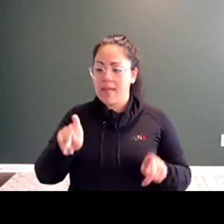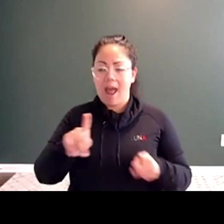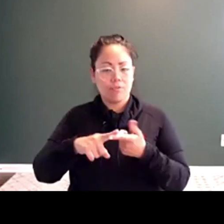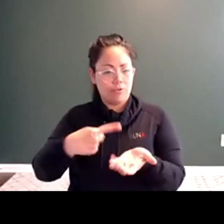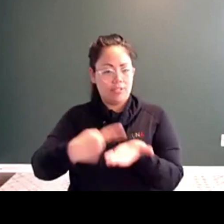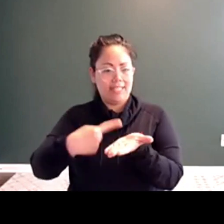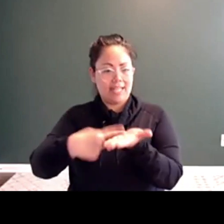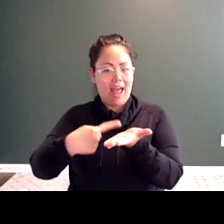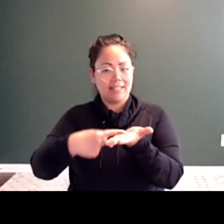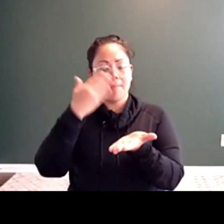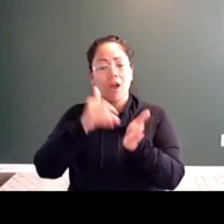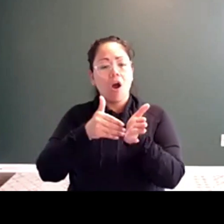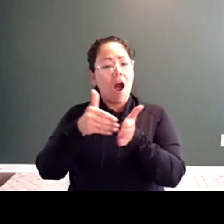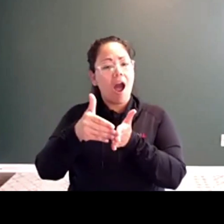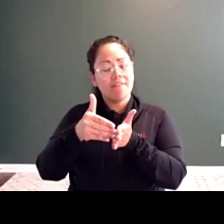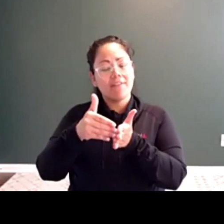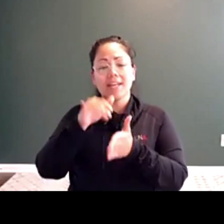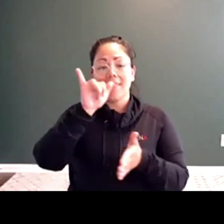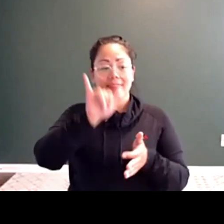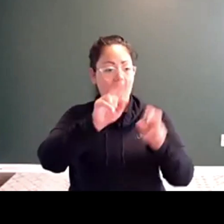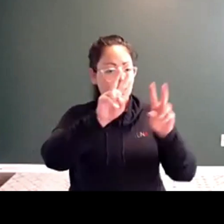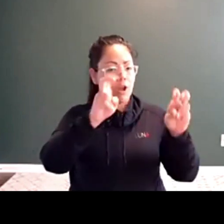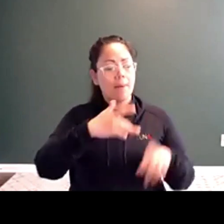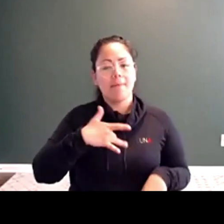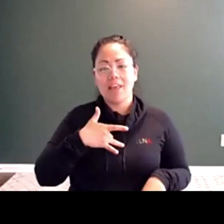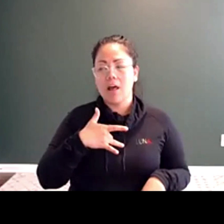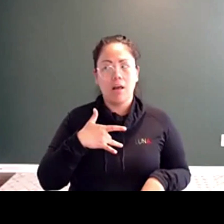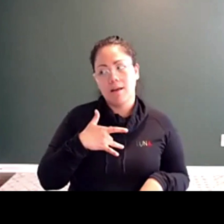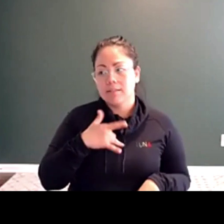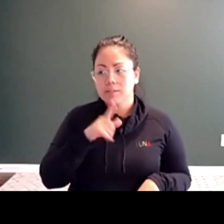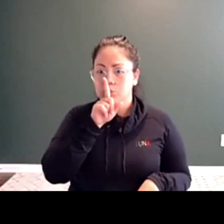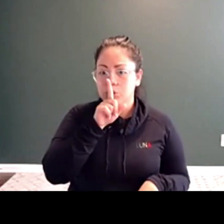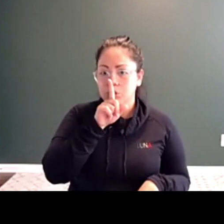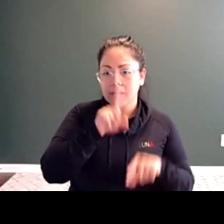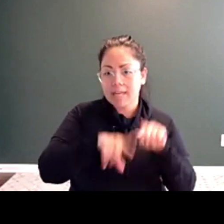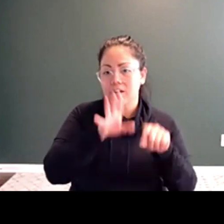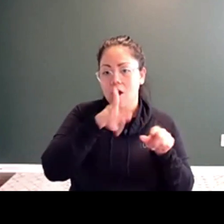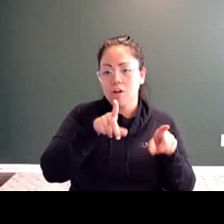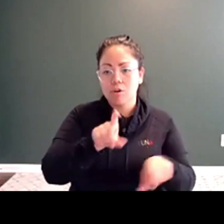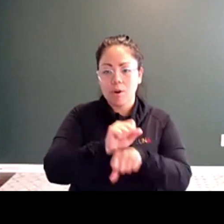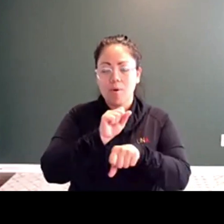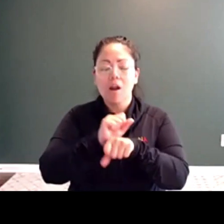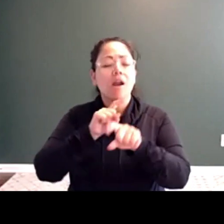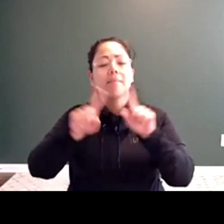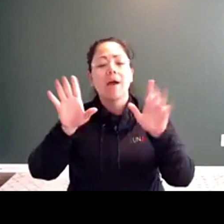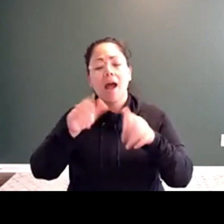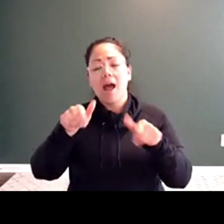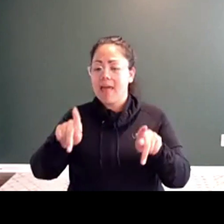because a lot of times, topics like that are things that people feel like they can't talk about at work. So it's allowing the space and the time